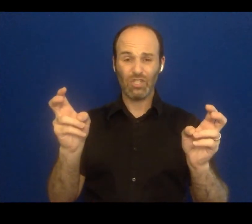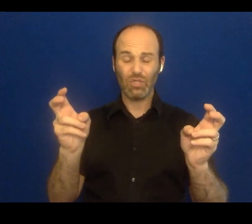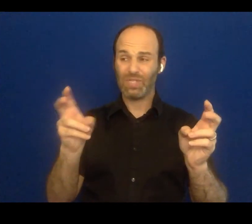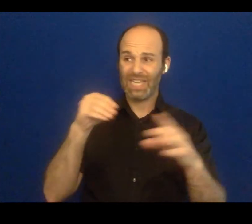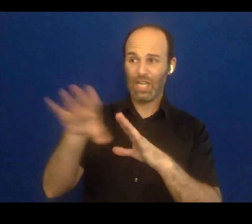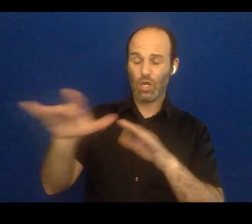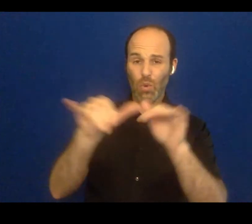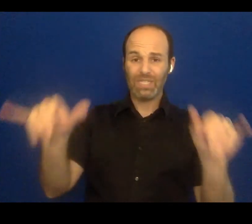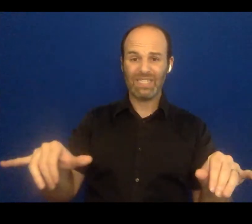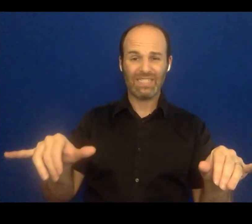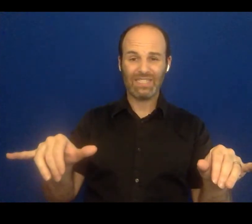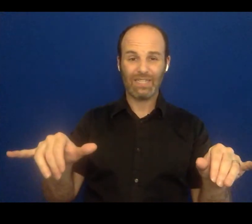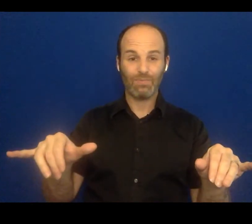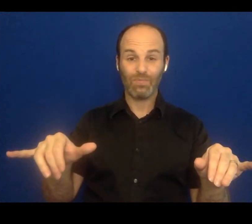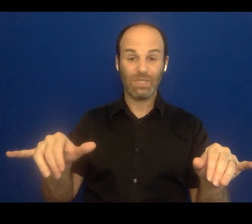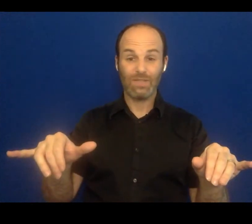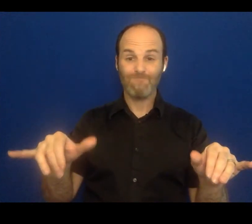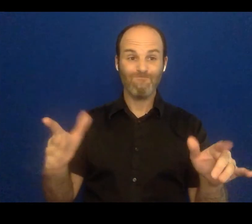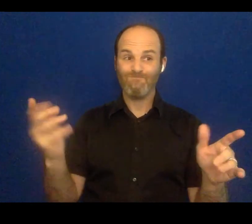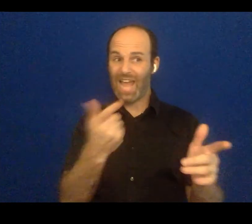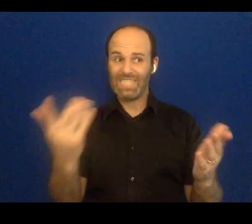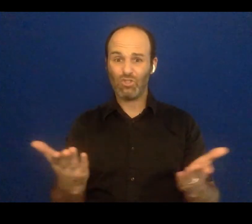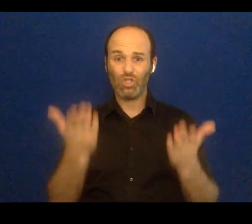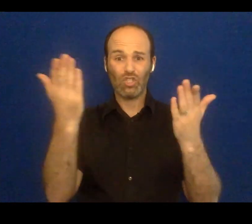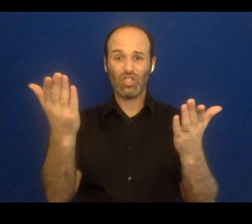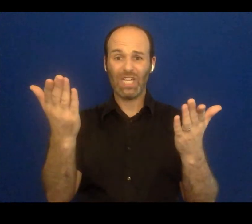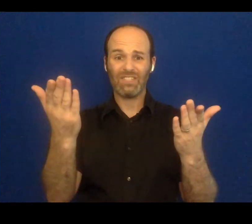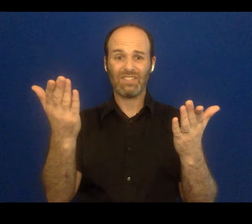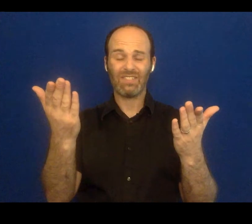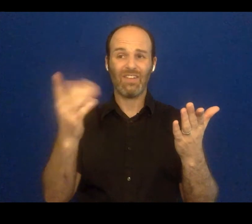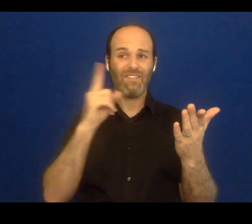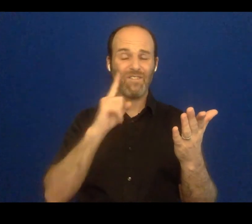WORKING HOW DO YOU SUGGEST THAT HEALTHCARE BUILD THAT TIME IN